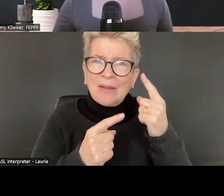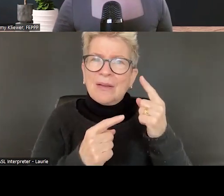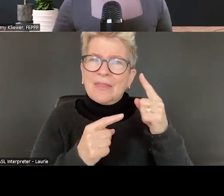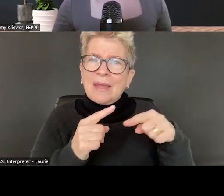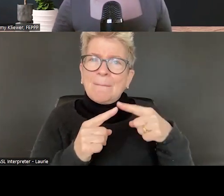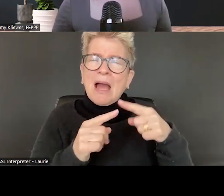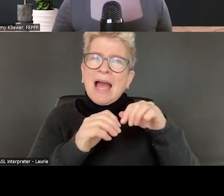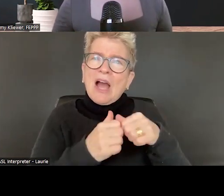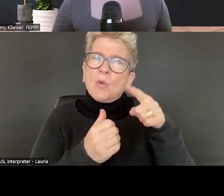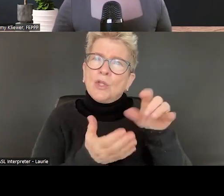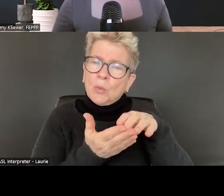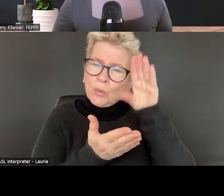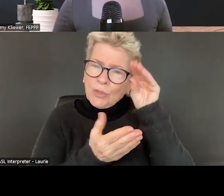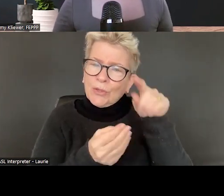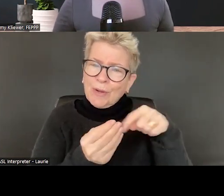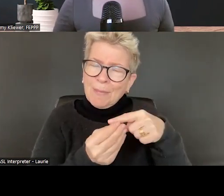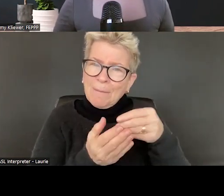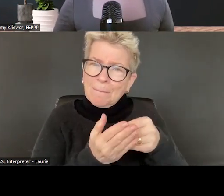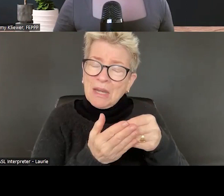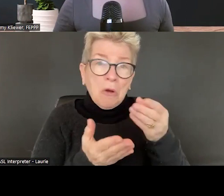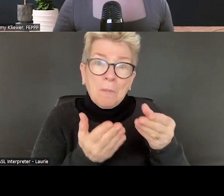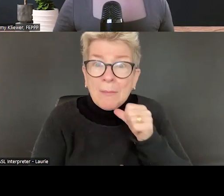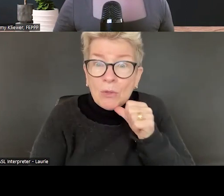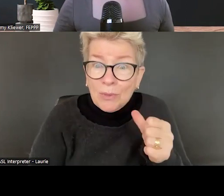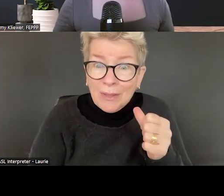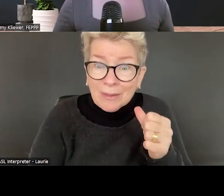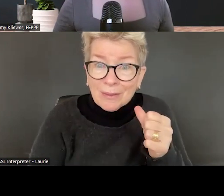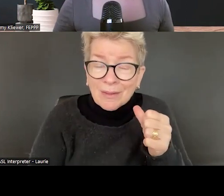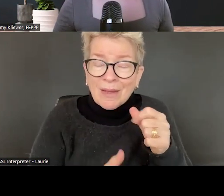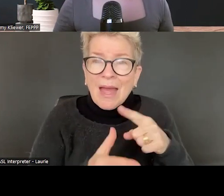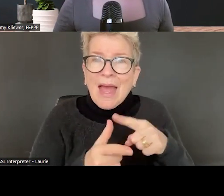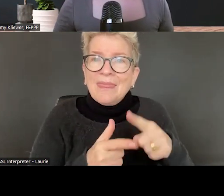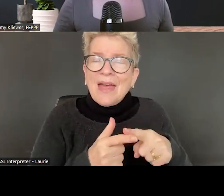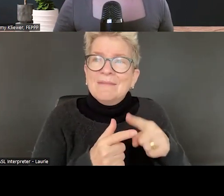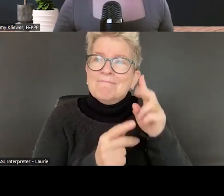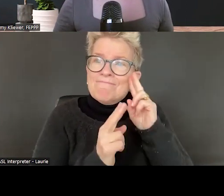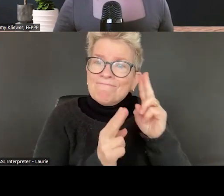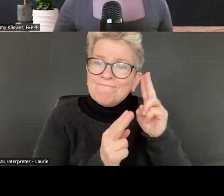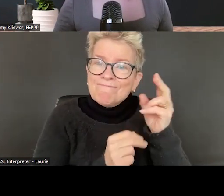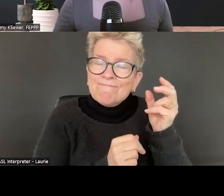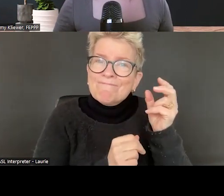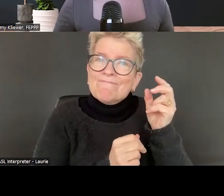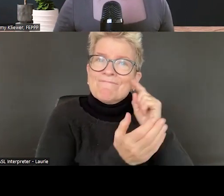or perhaps how you didn't, and hold space for the, you know, the recognition that our